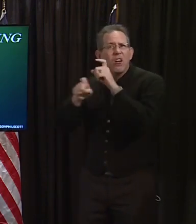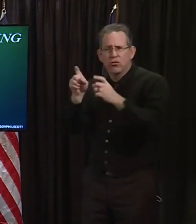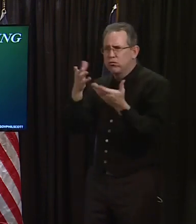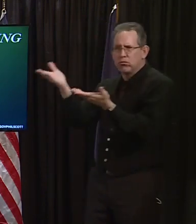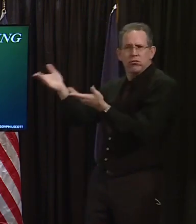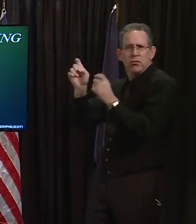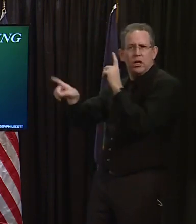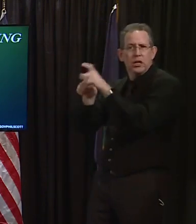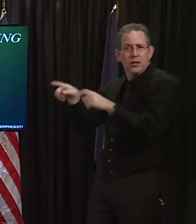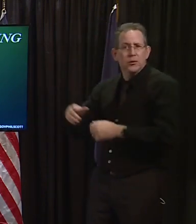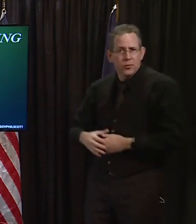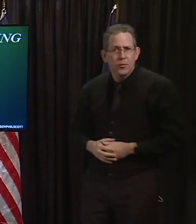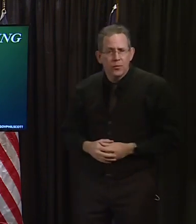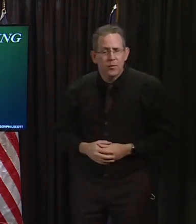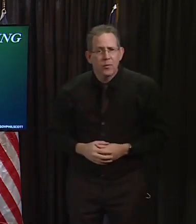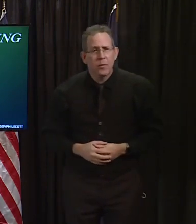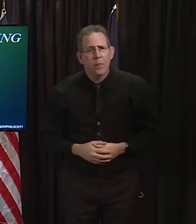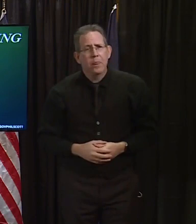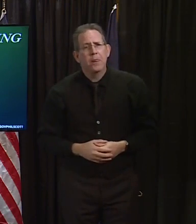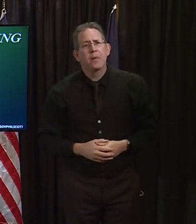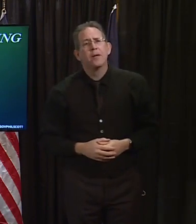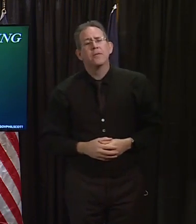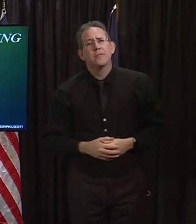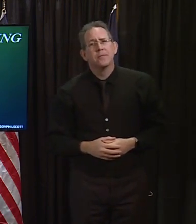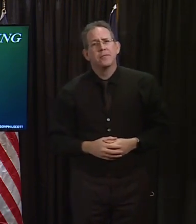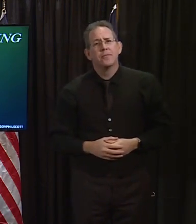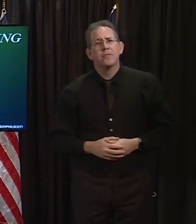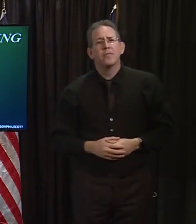I wanted to outline the decision making in the communications on this since it